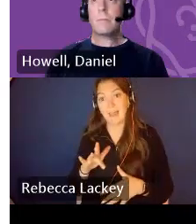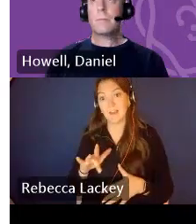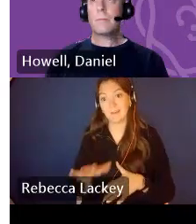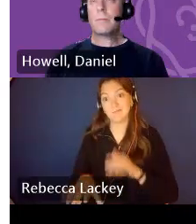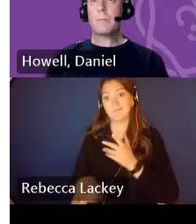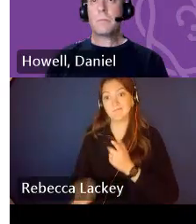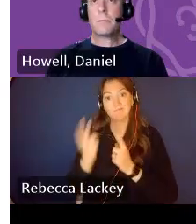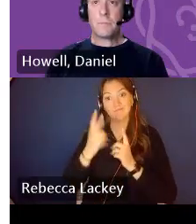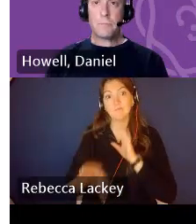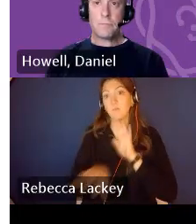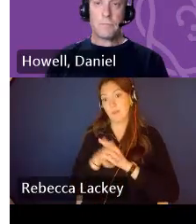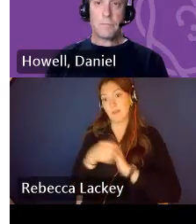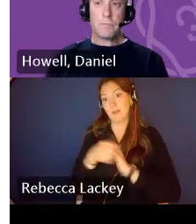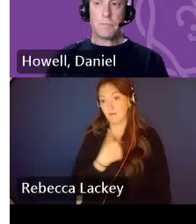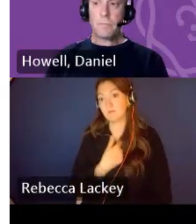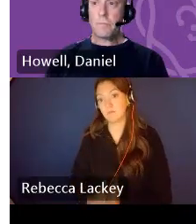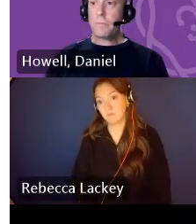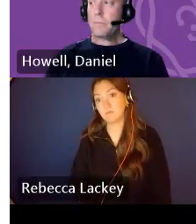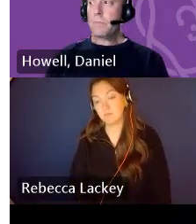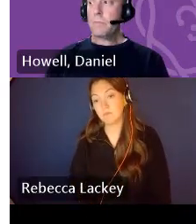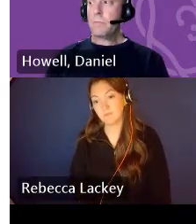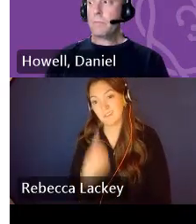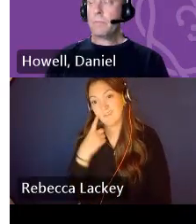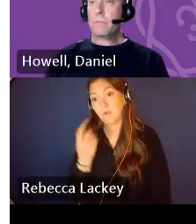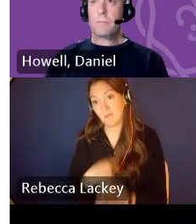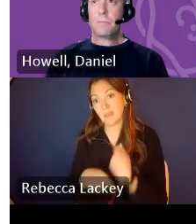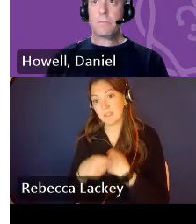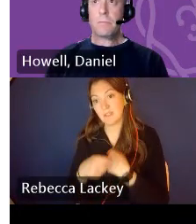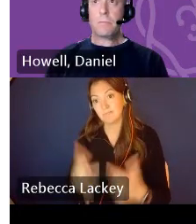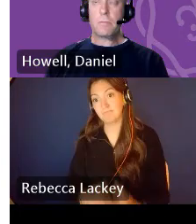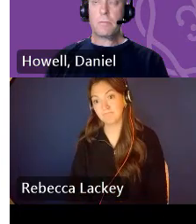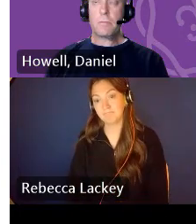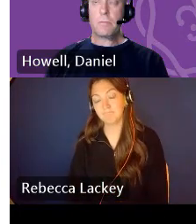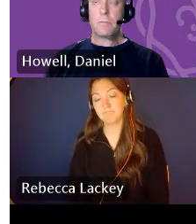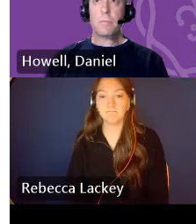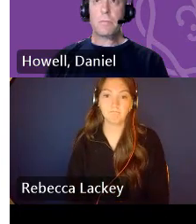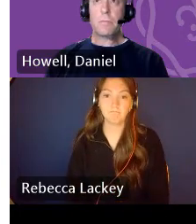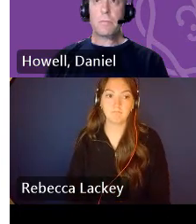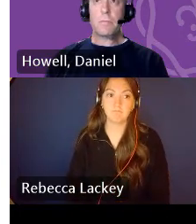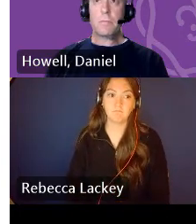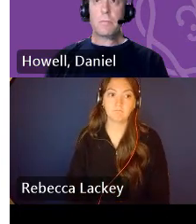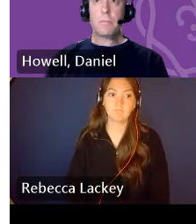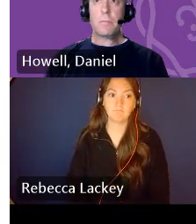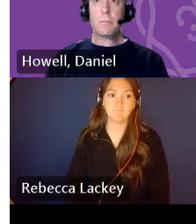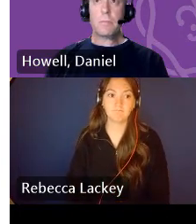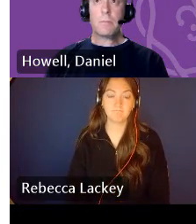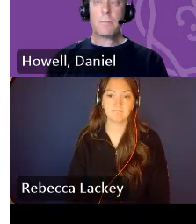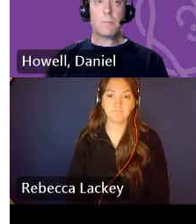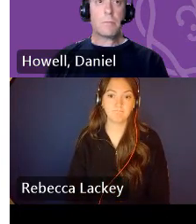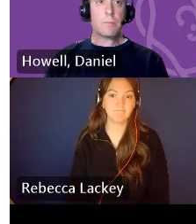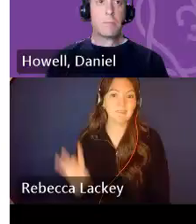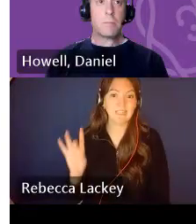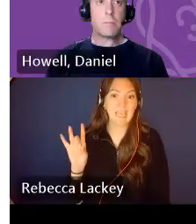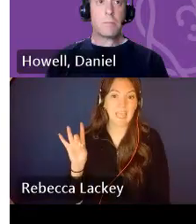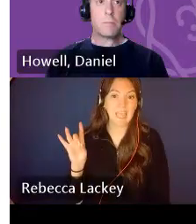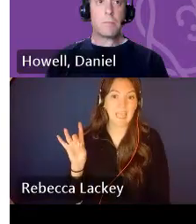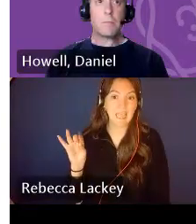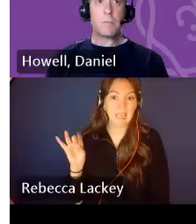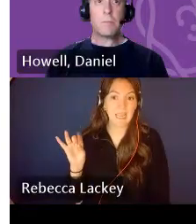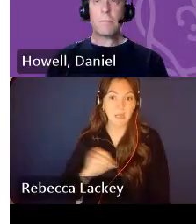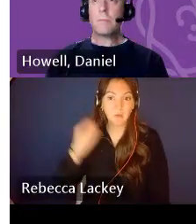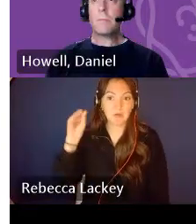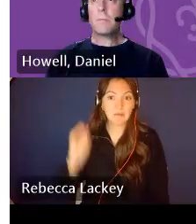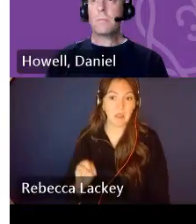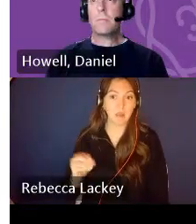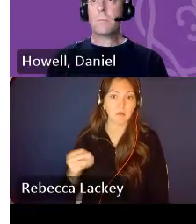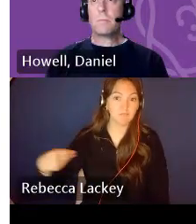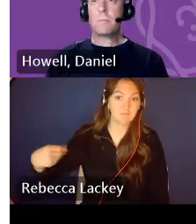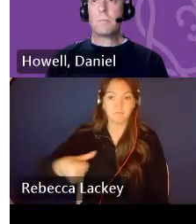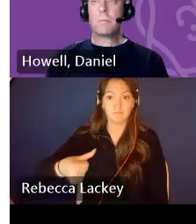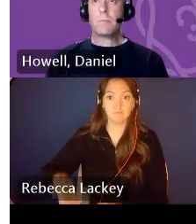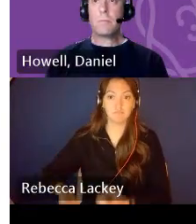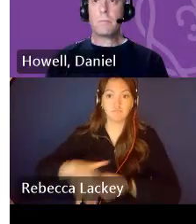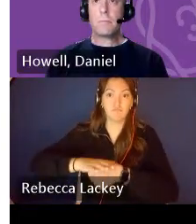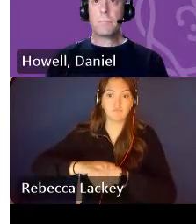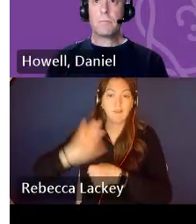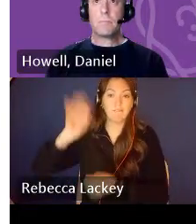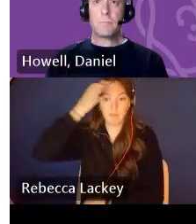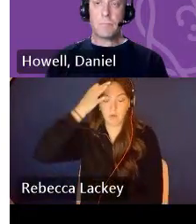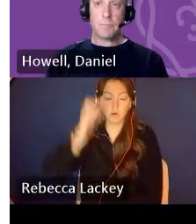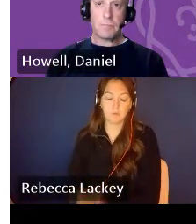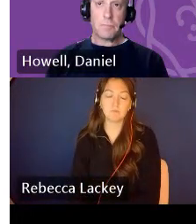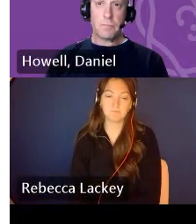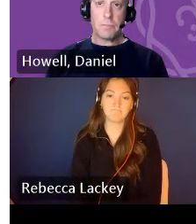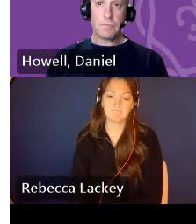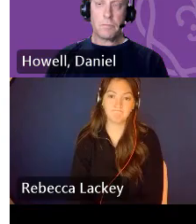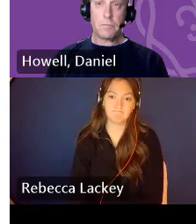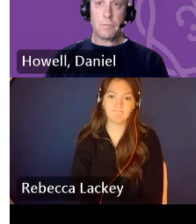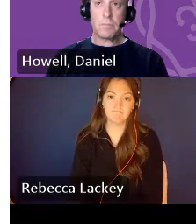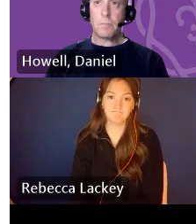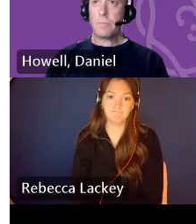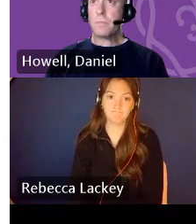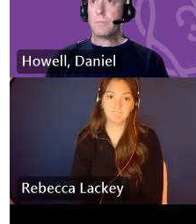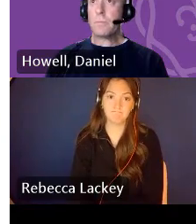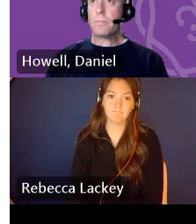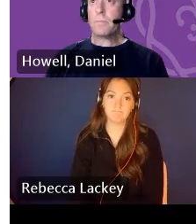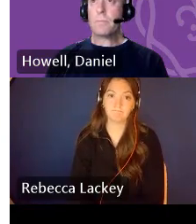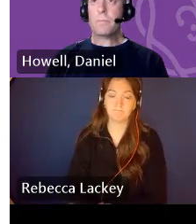one selected for replacement with a 80% of those construction costs coming from federal dollars.